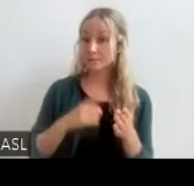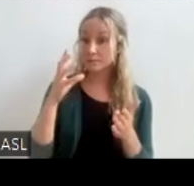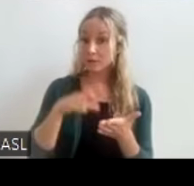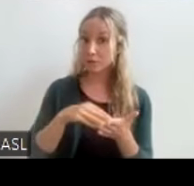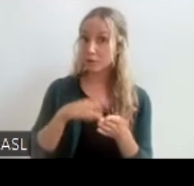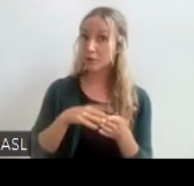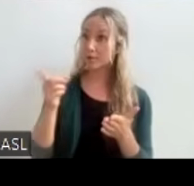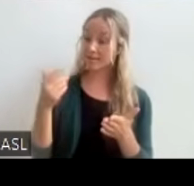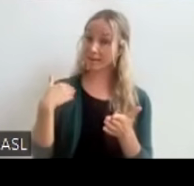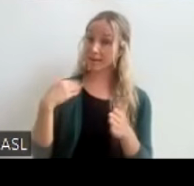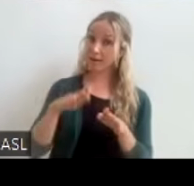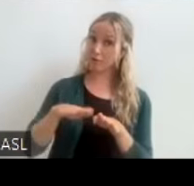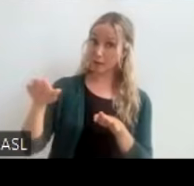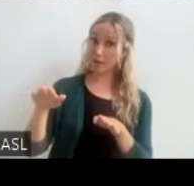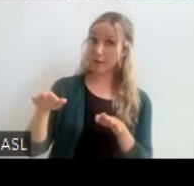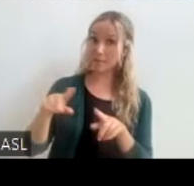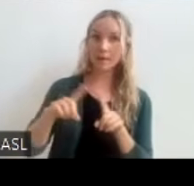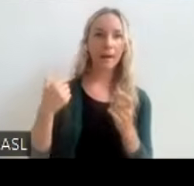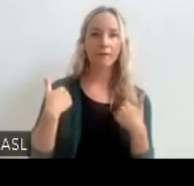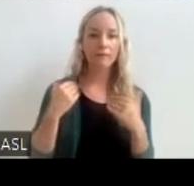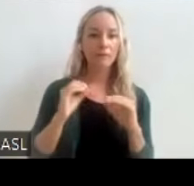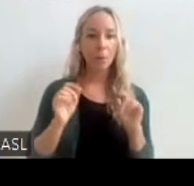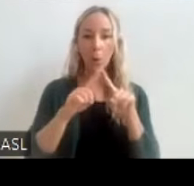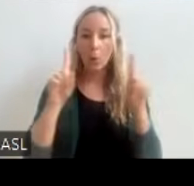help, somebody may go by in a wheelchair and figure I can't